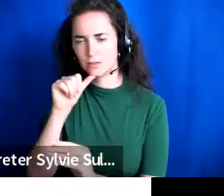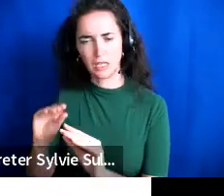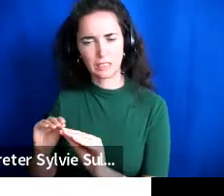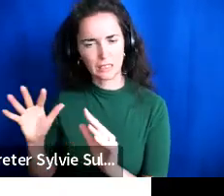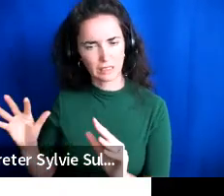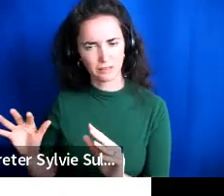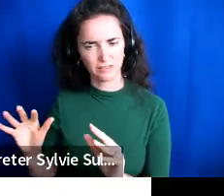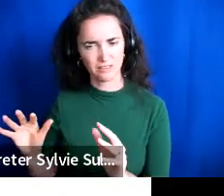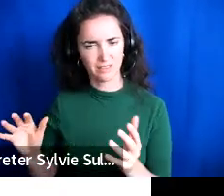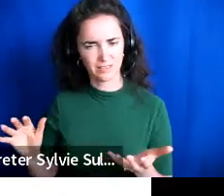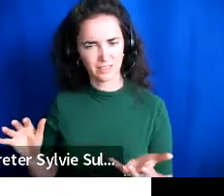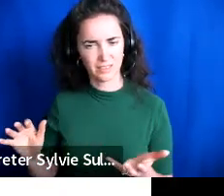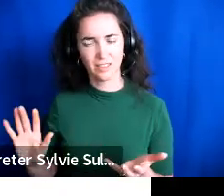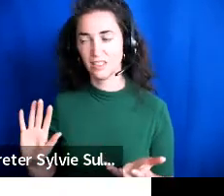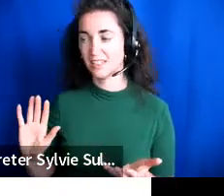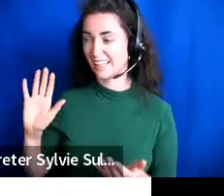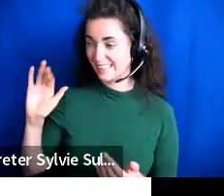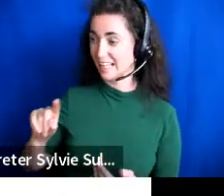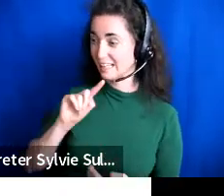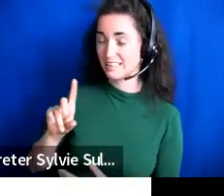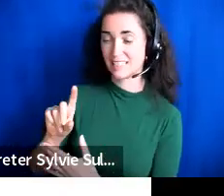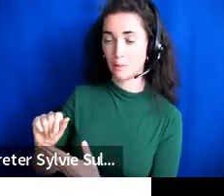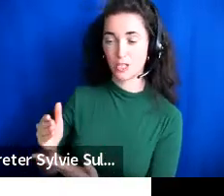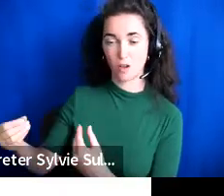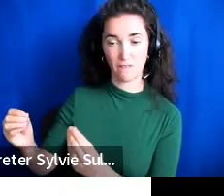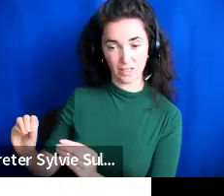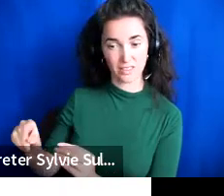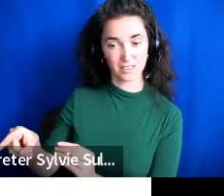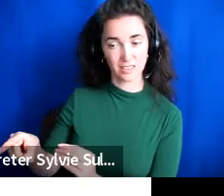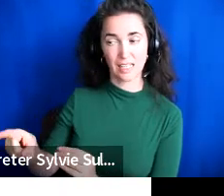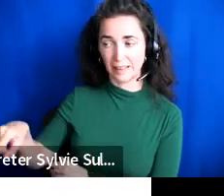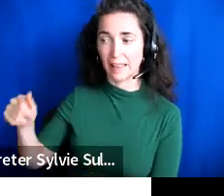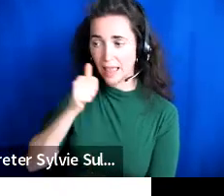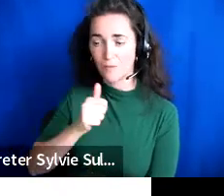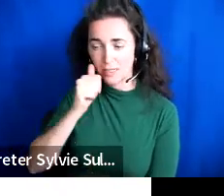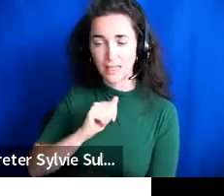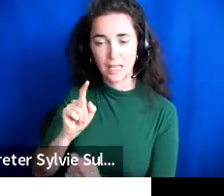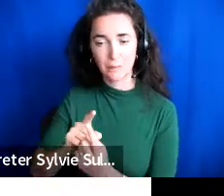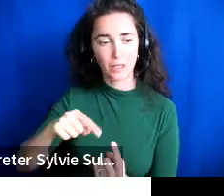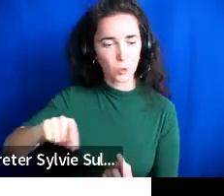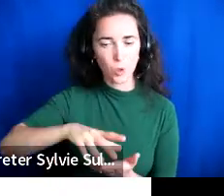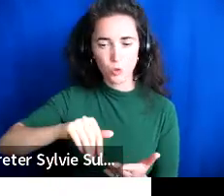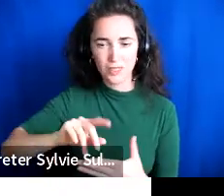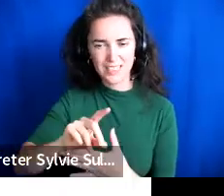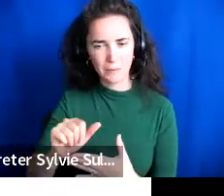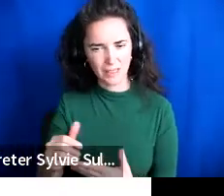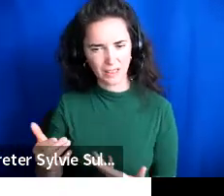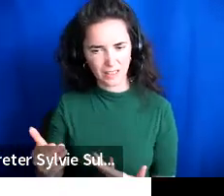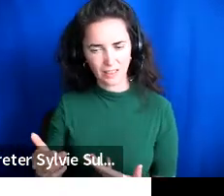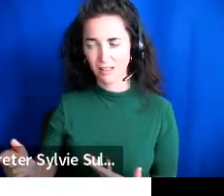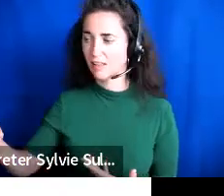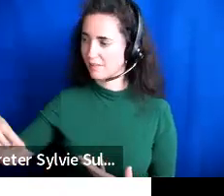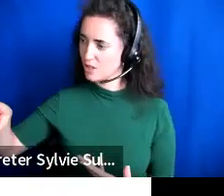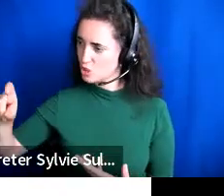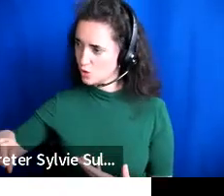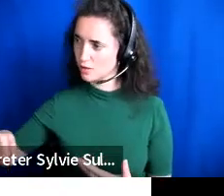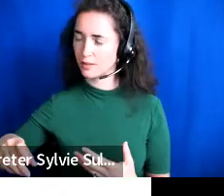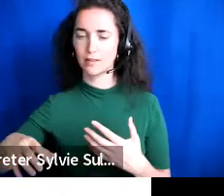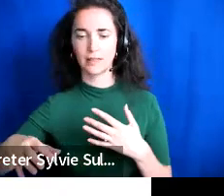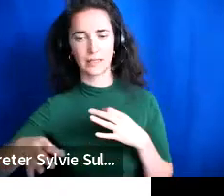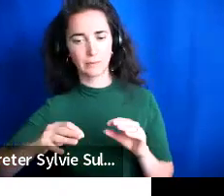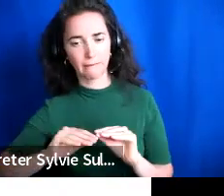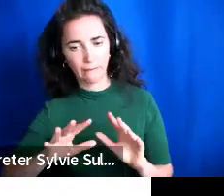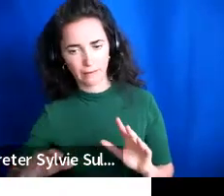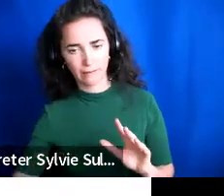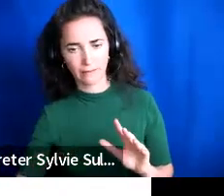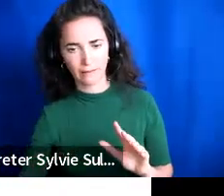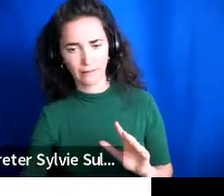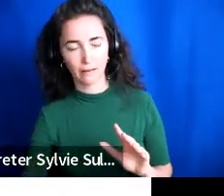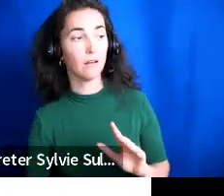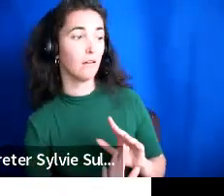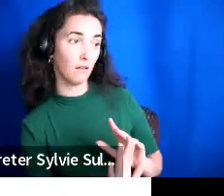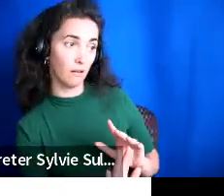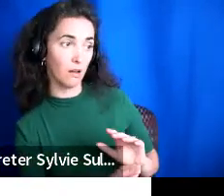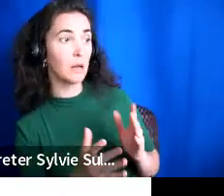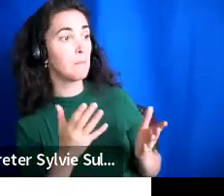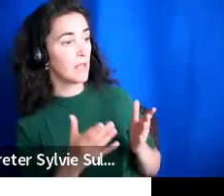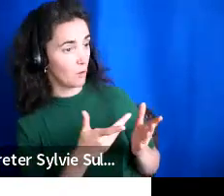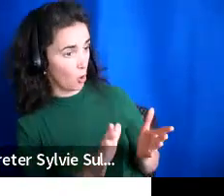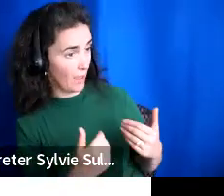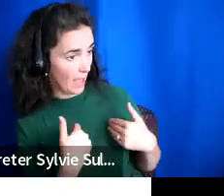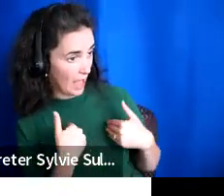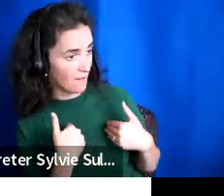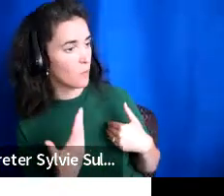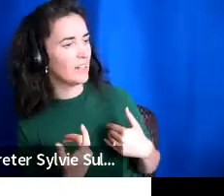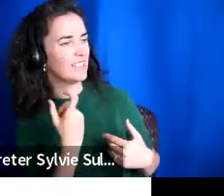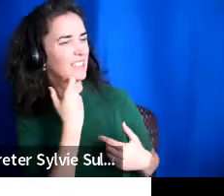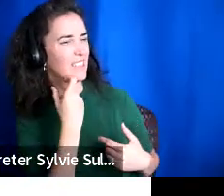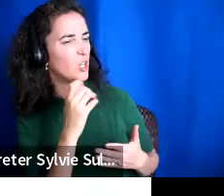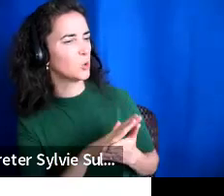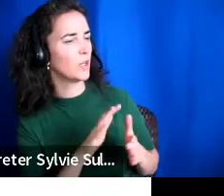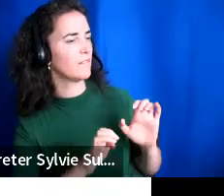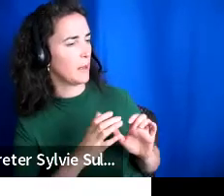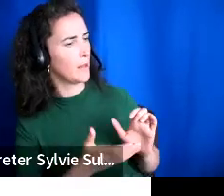mean the this Service Office this way: Service office deals with students every day, so it seems like they could have just made the caveat that you potentially could have what you need within your last reevaluation in school.